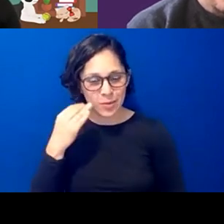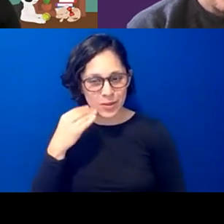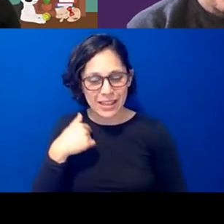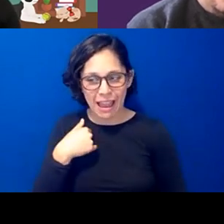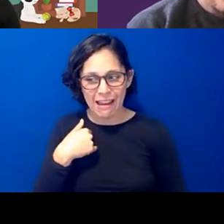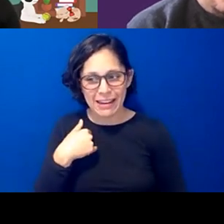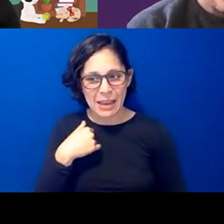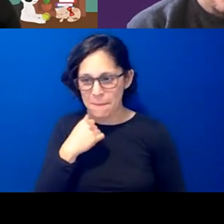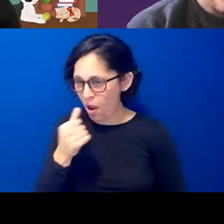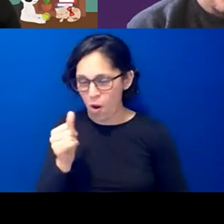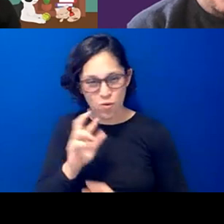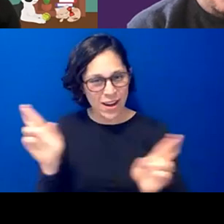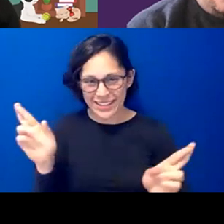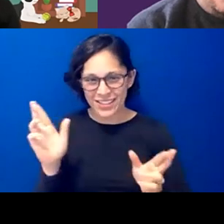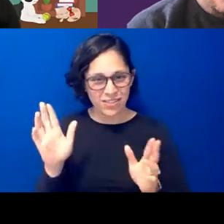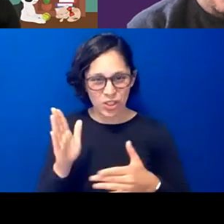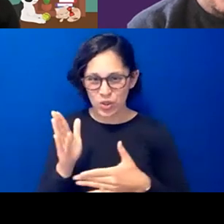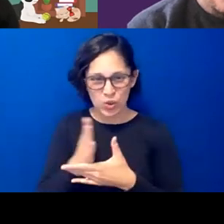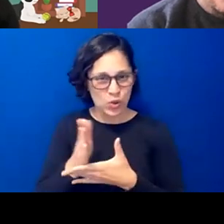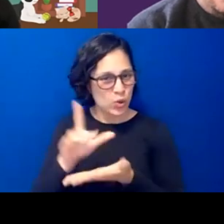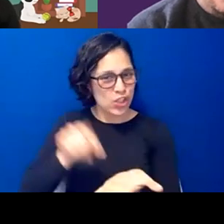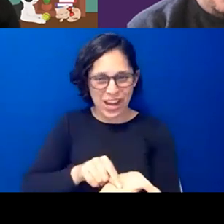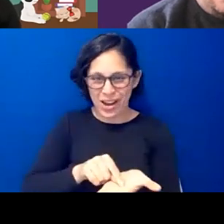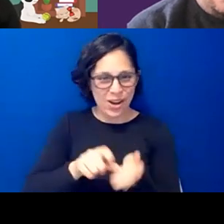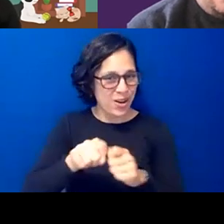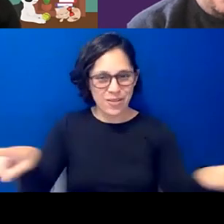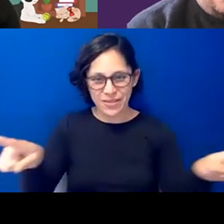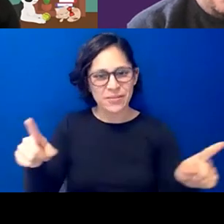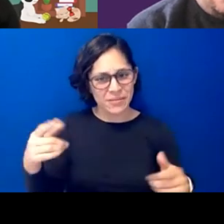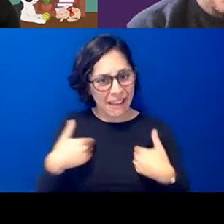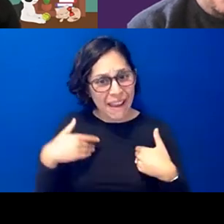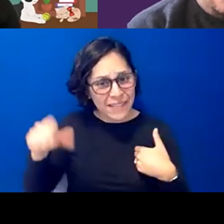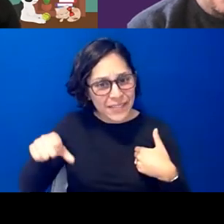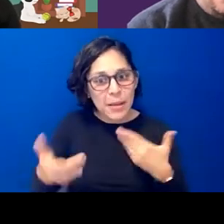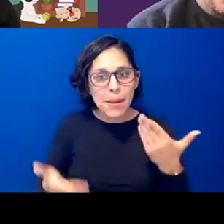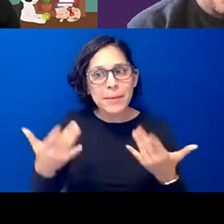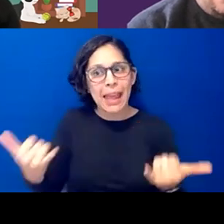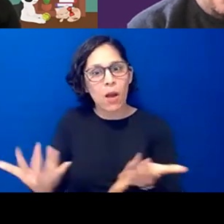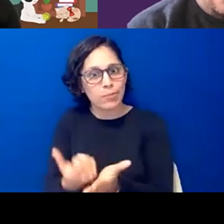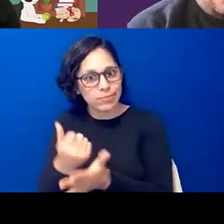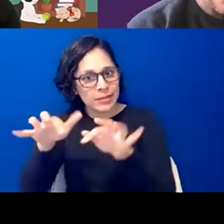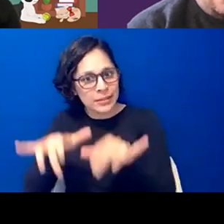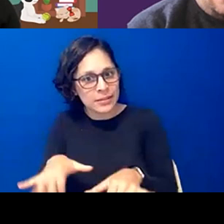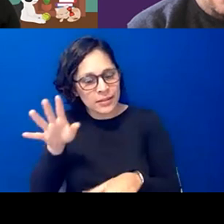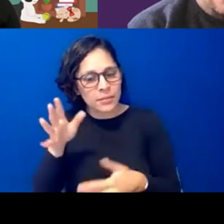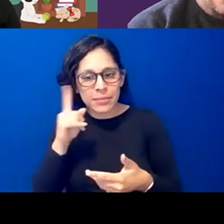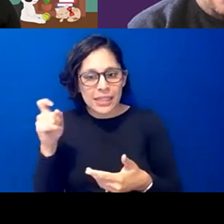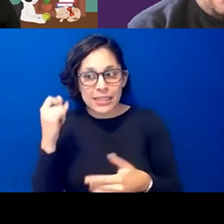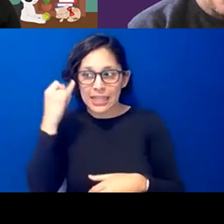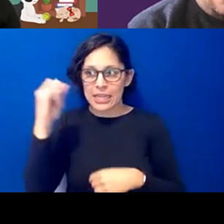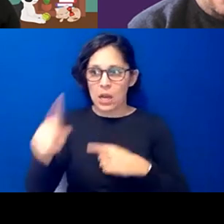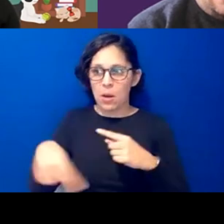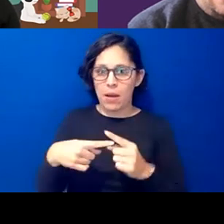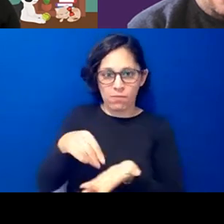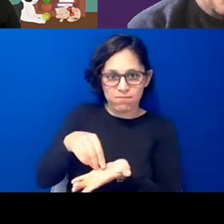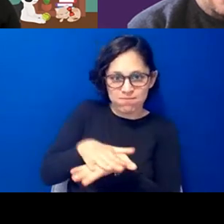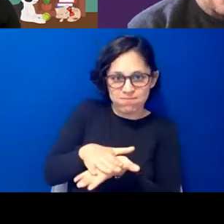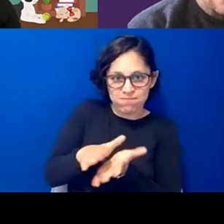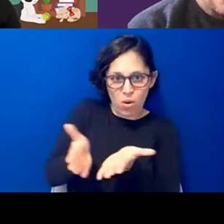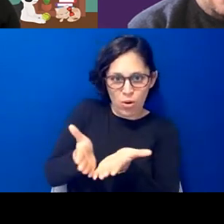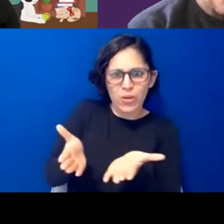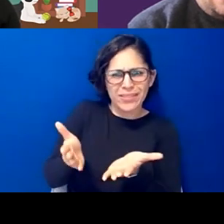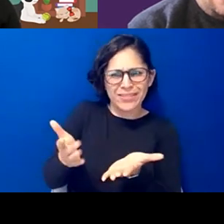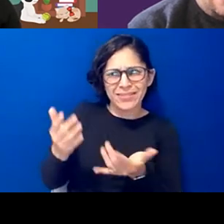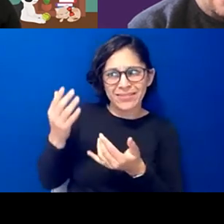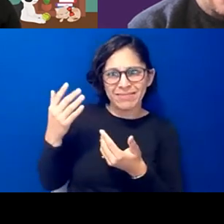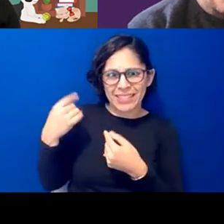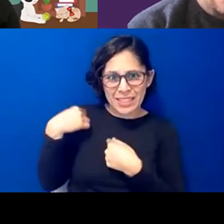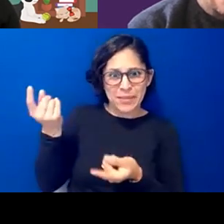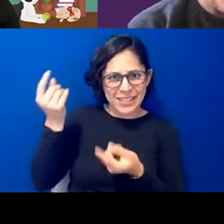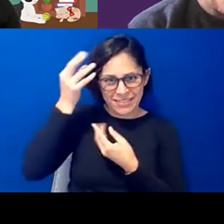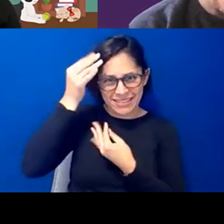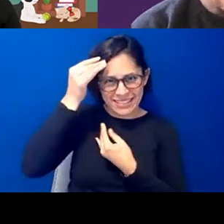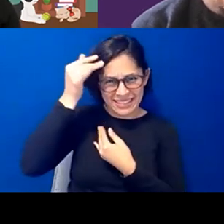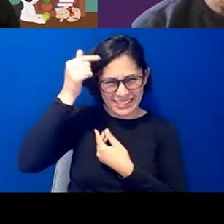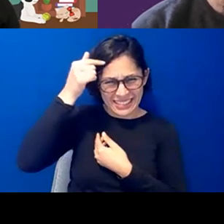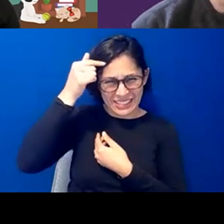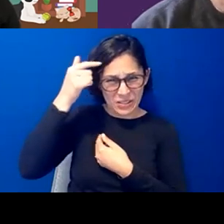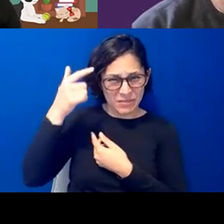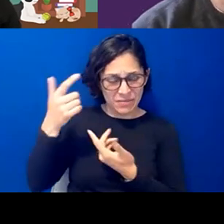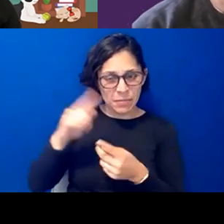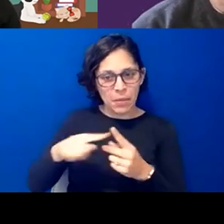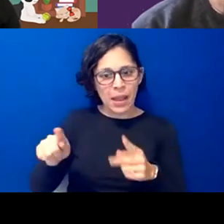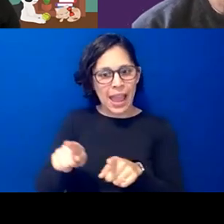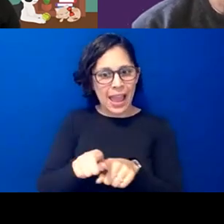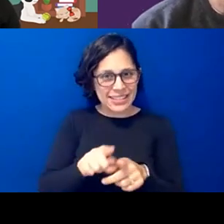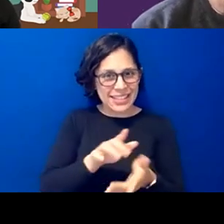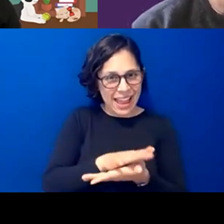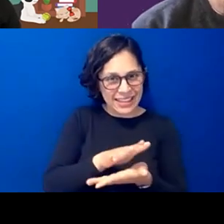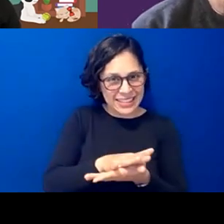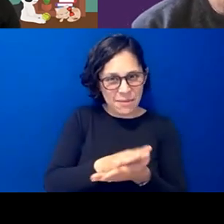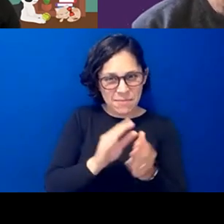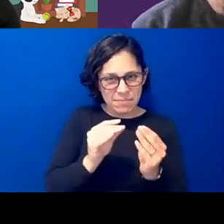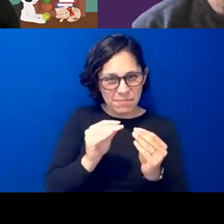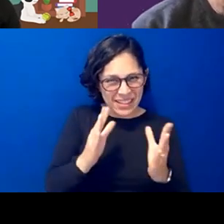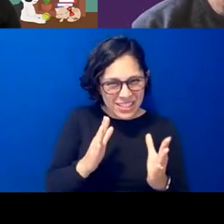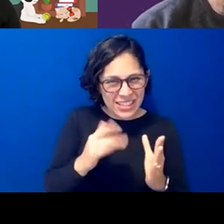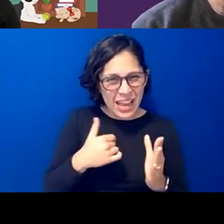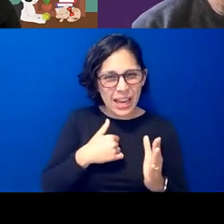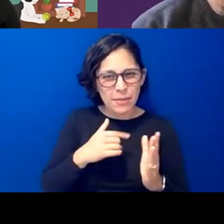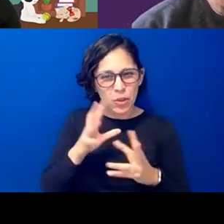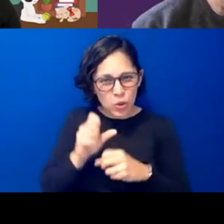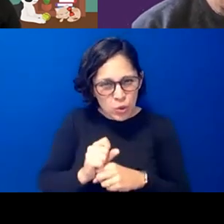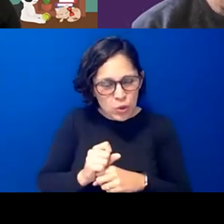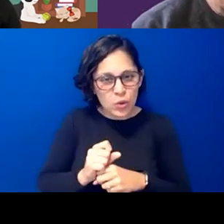Ghada Al-Masri: am not fully ready to share that it is something that's there, and maybe this is the time to do it because the idea of putting this into a book has been on my mind, for a while um but as an Academician i'm used to putting it in terms of theory which is a distancing.